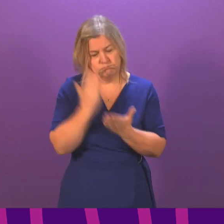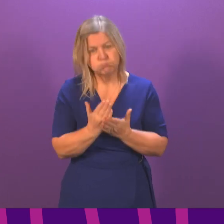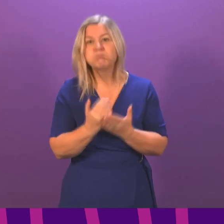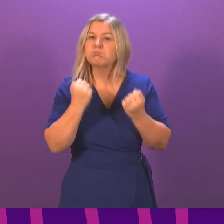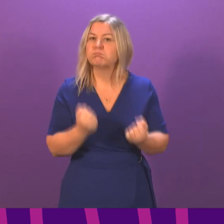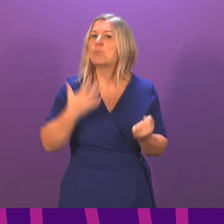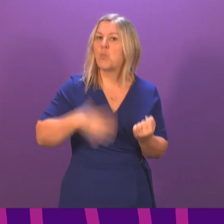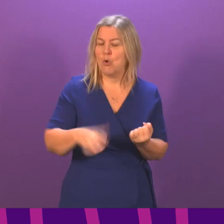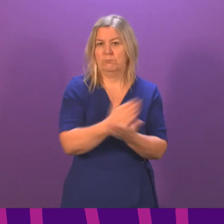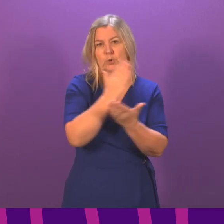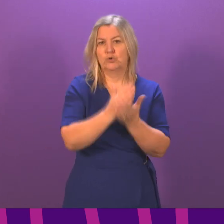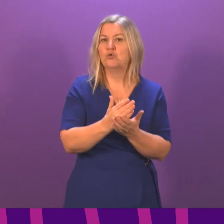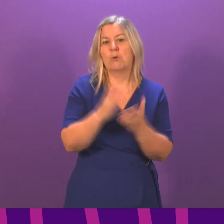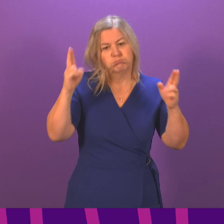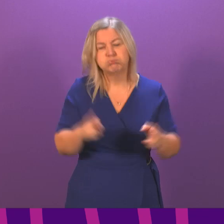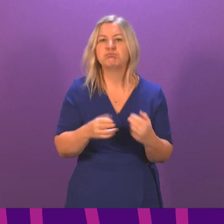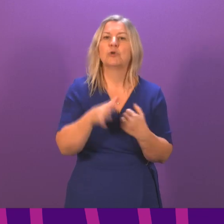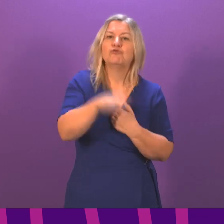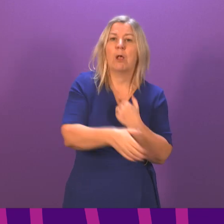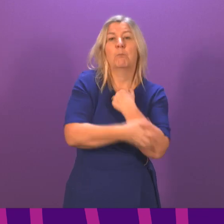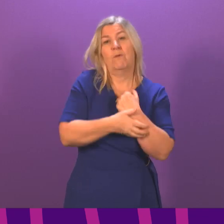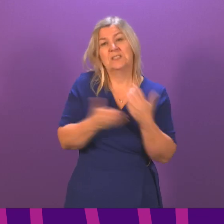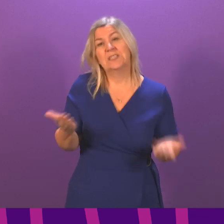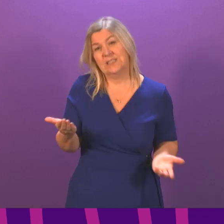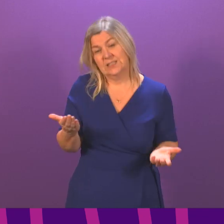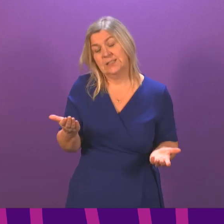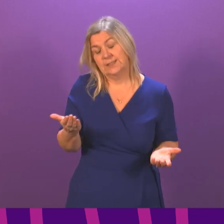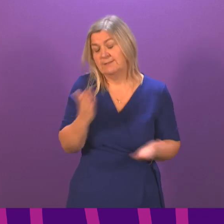everything that we can, within the powers that we have, to tackle poverty—child poverty,